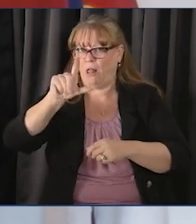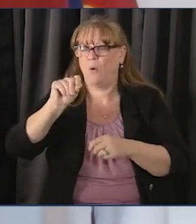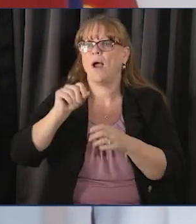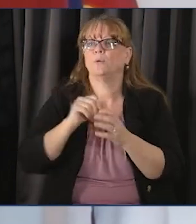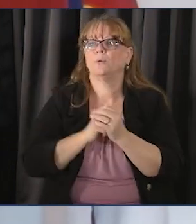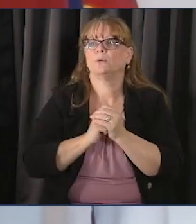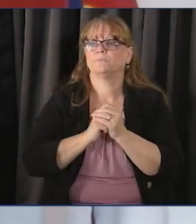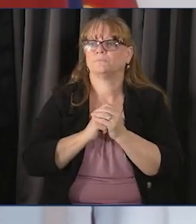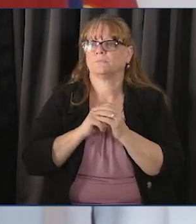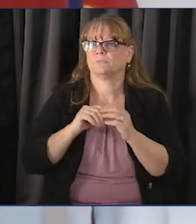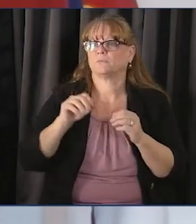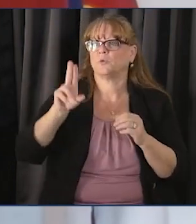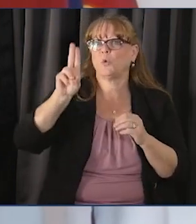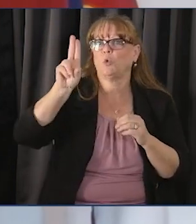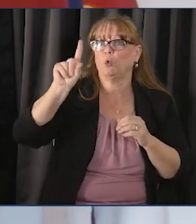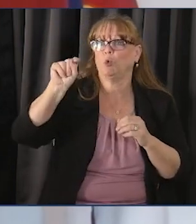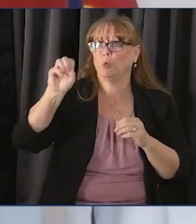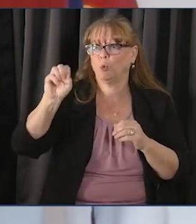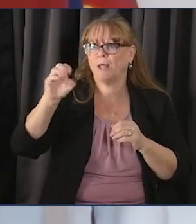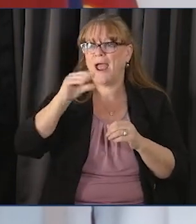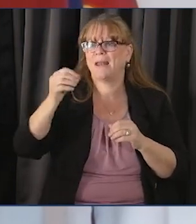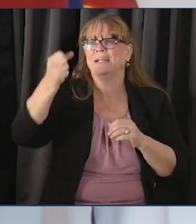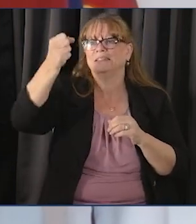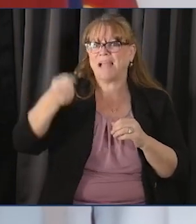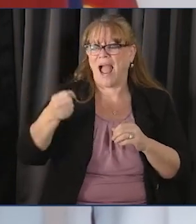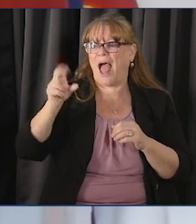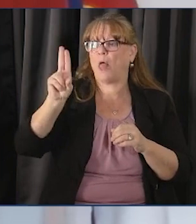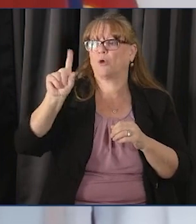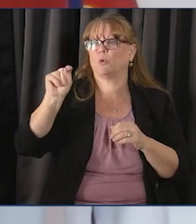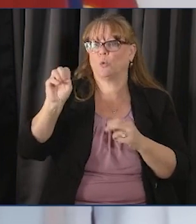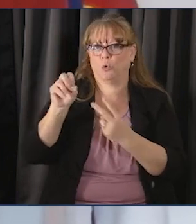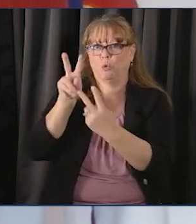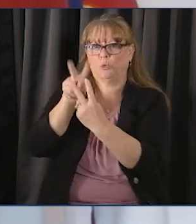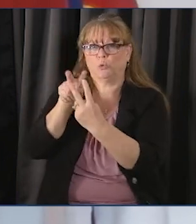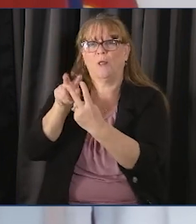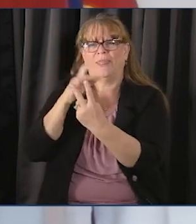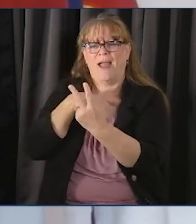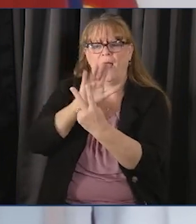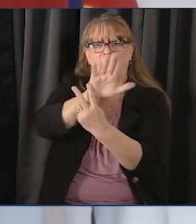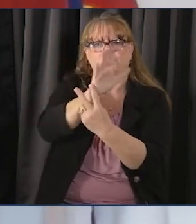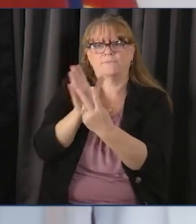own prioritization as the tribal nations that they are.